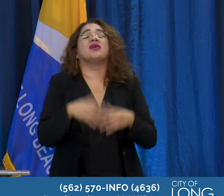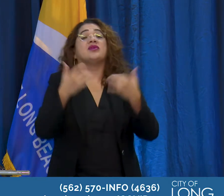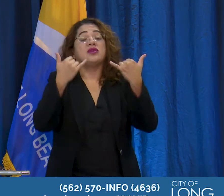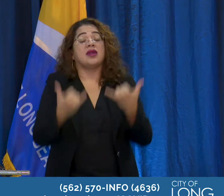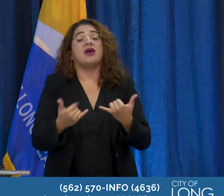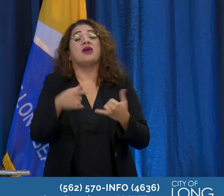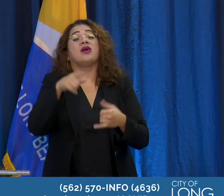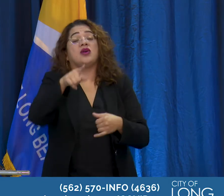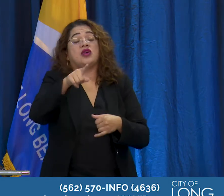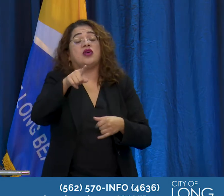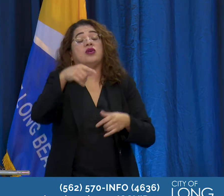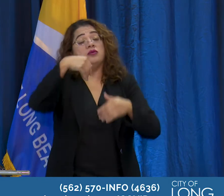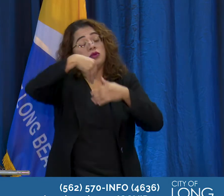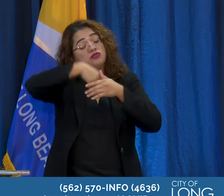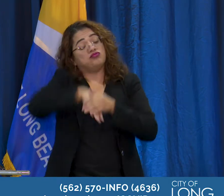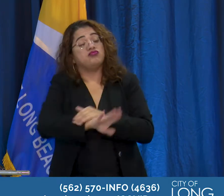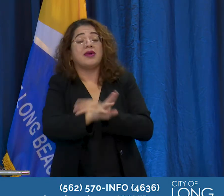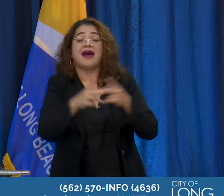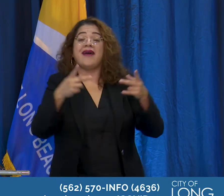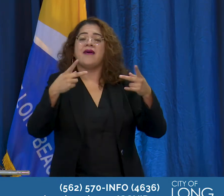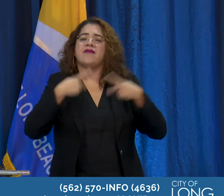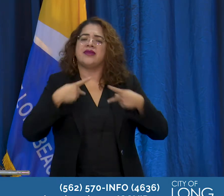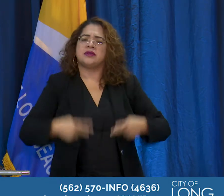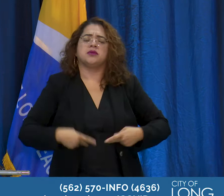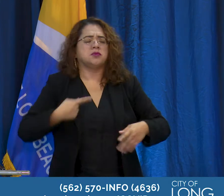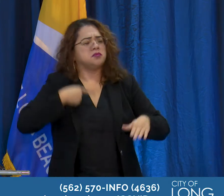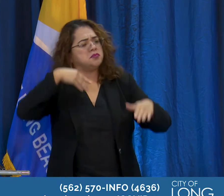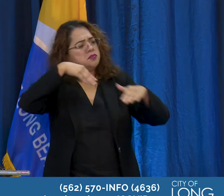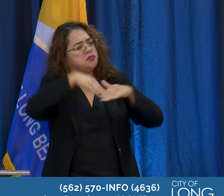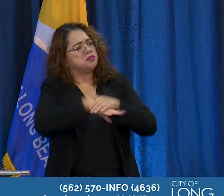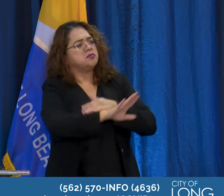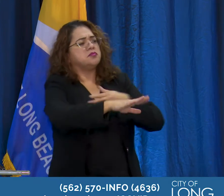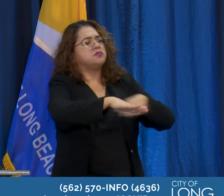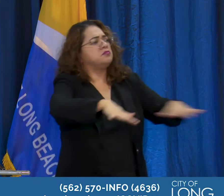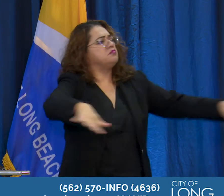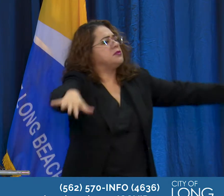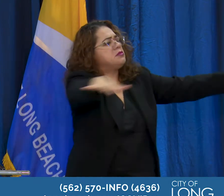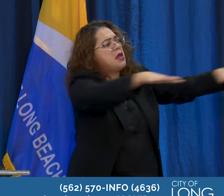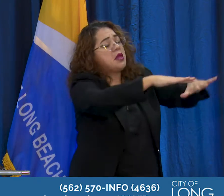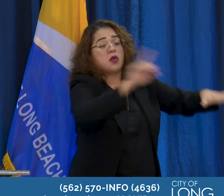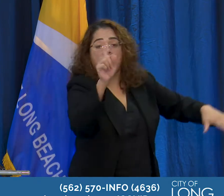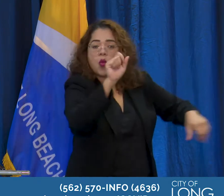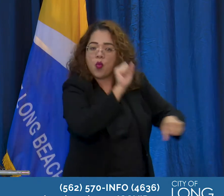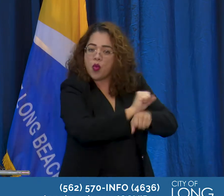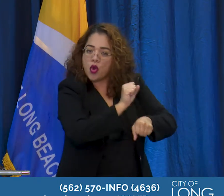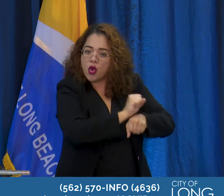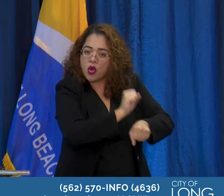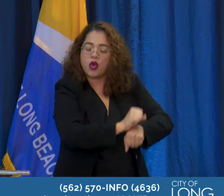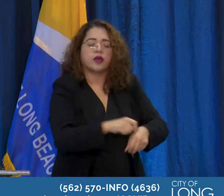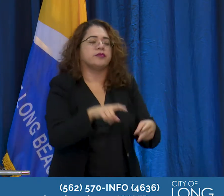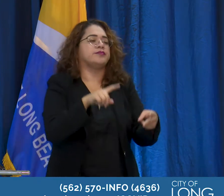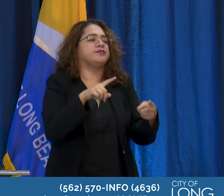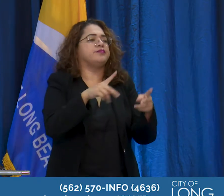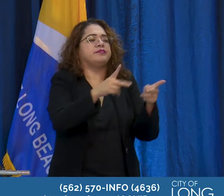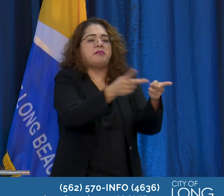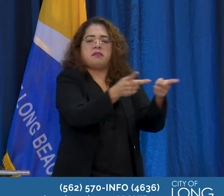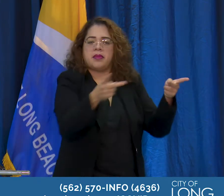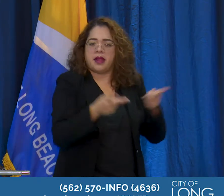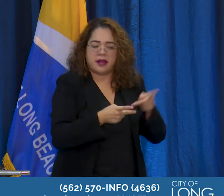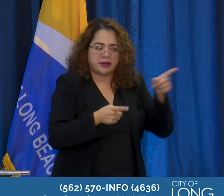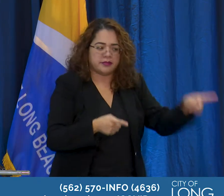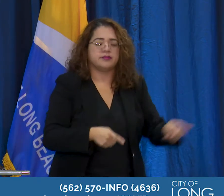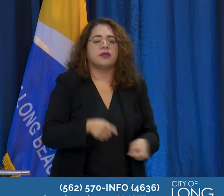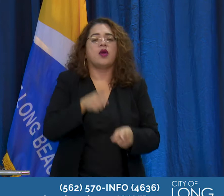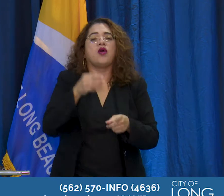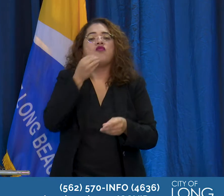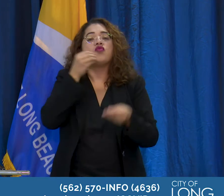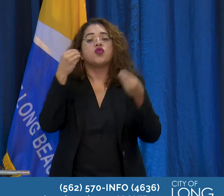spaces that you're in whether it's your work space, the grocery store, other offices, other